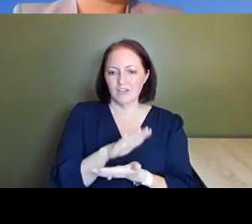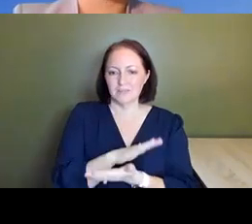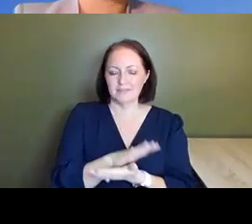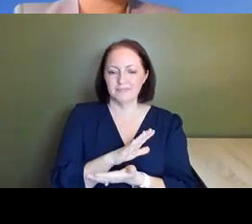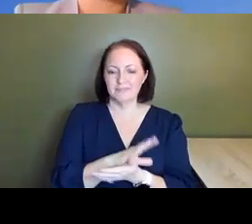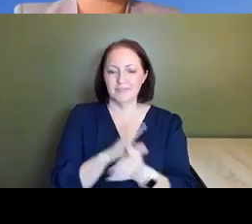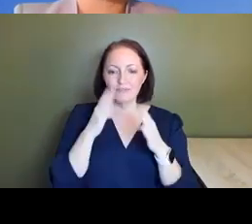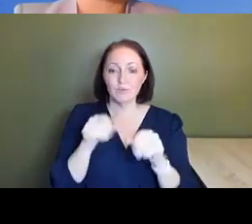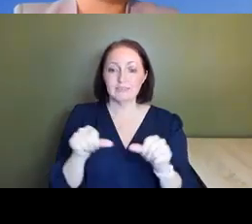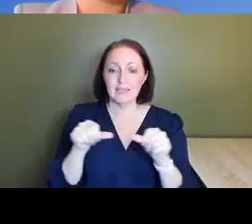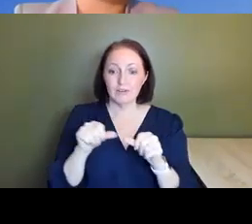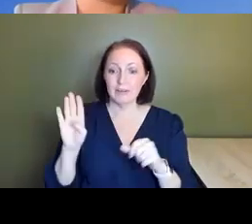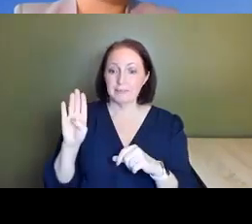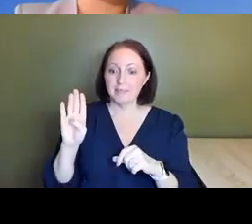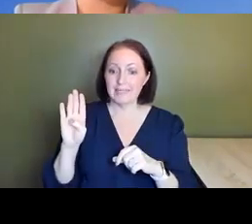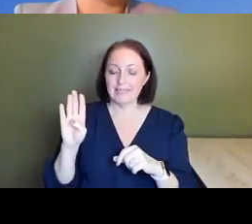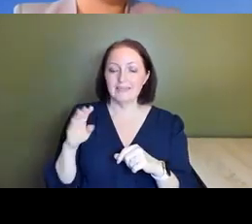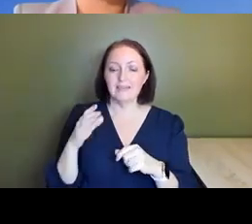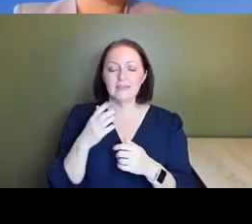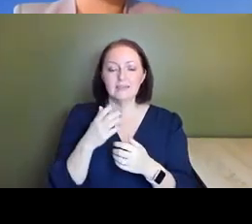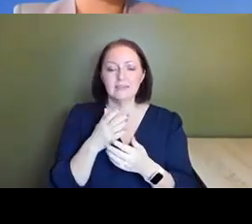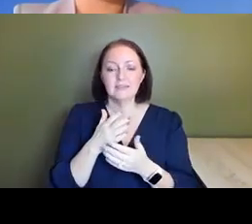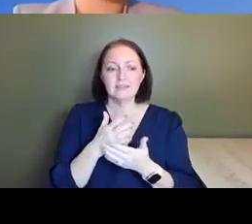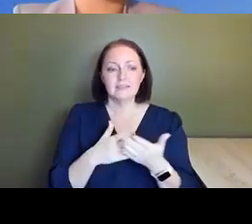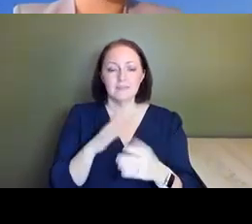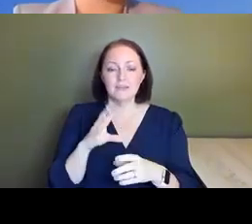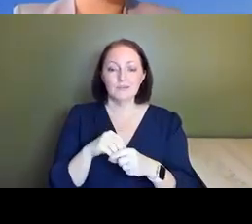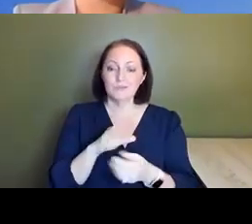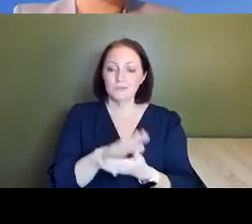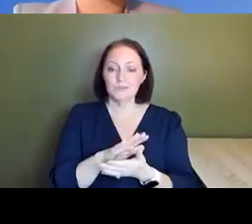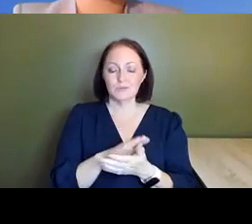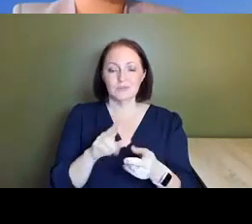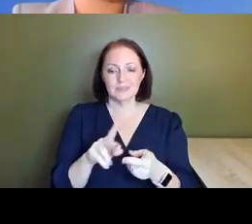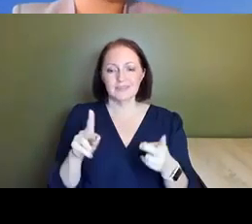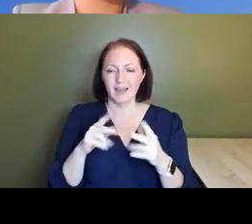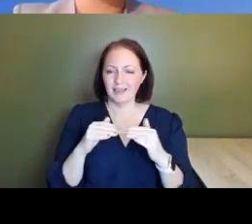Area B and some of these include at the school site level you can hold meetings with your